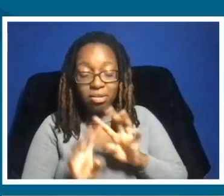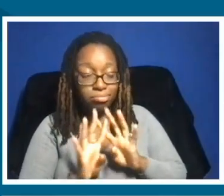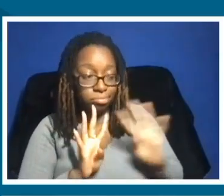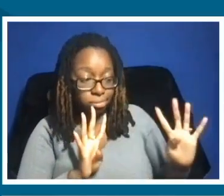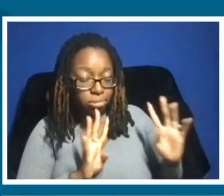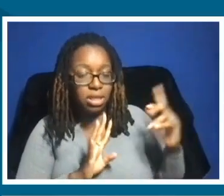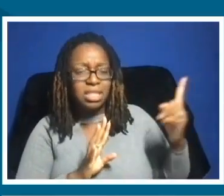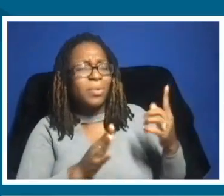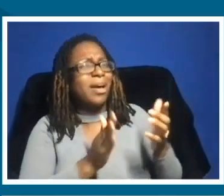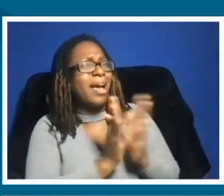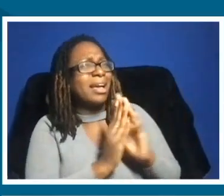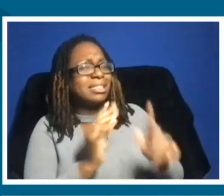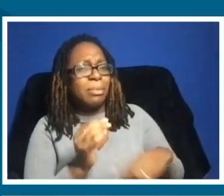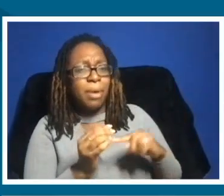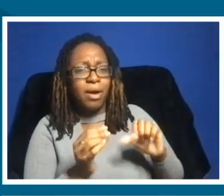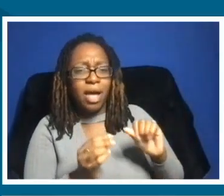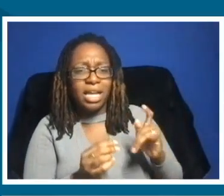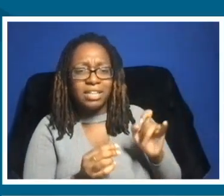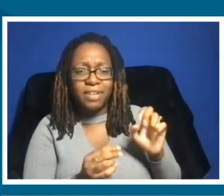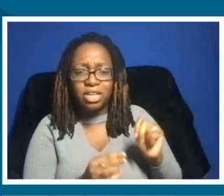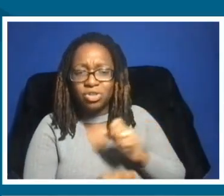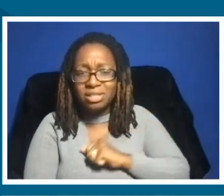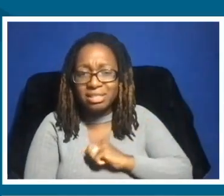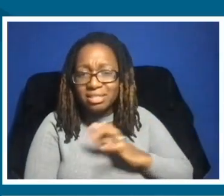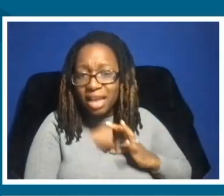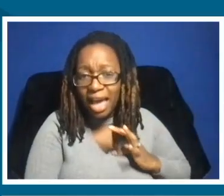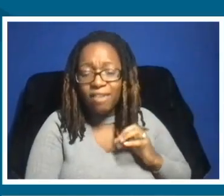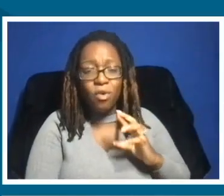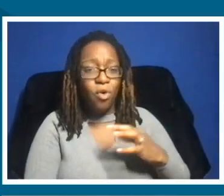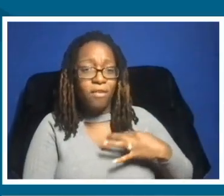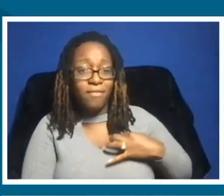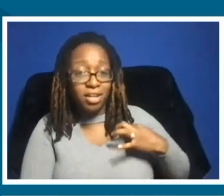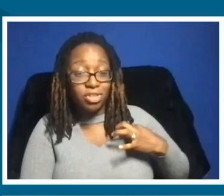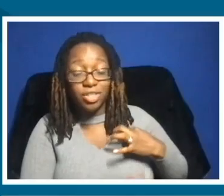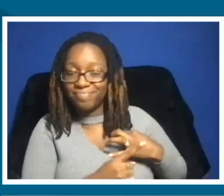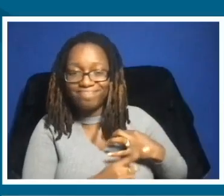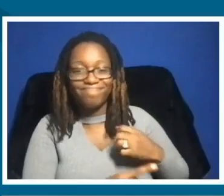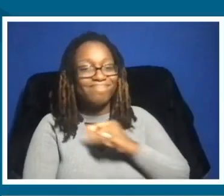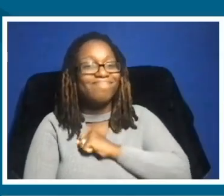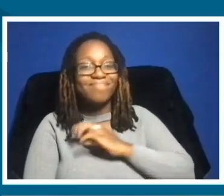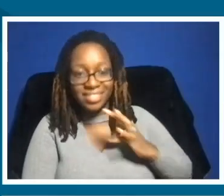about if activators are staff or volunteers activators are staff as part